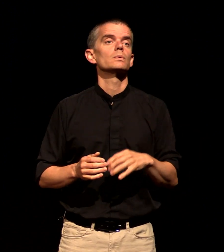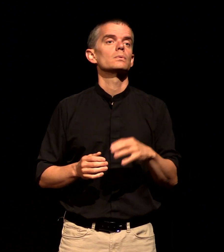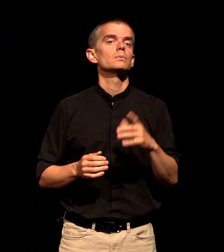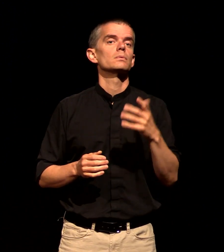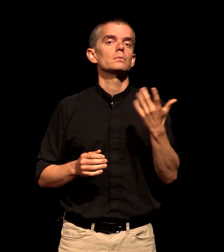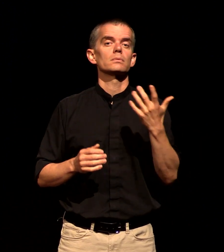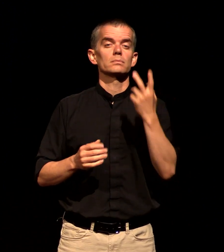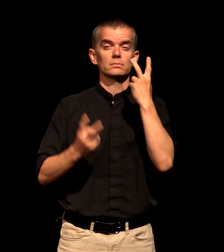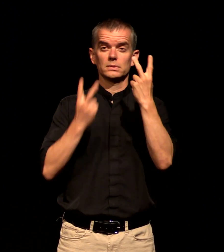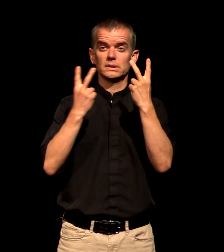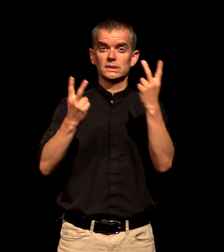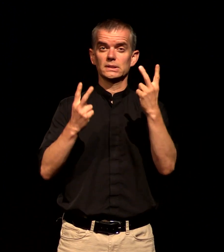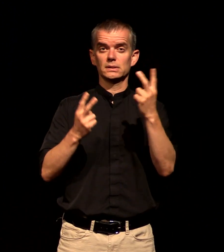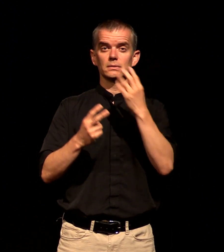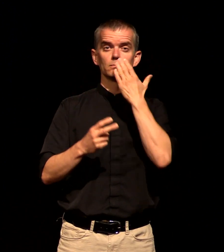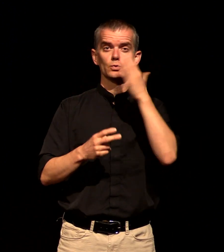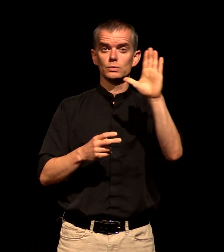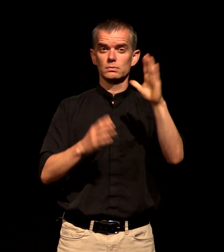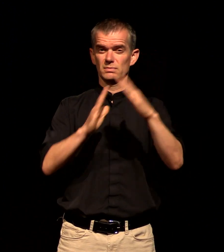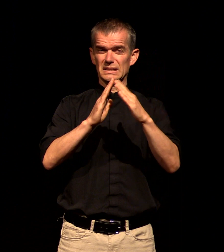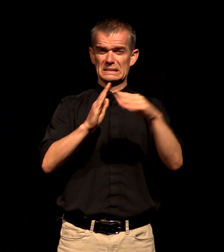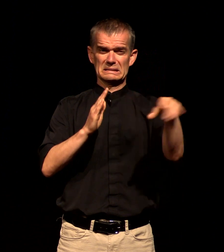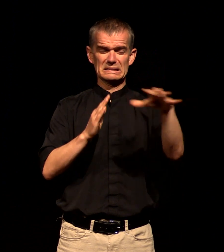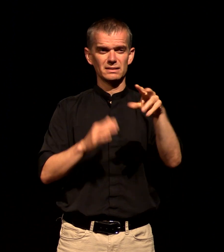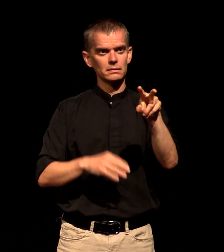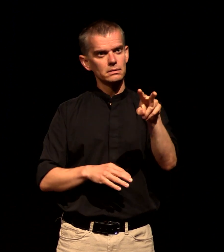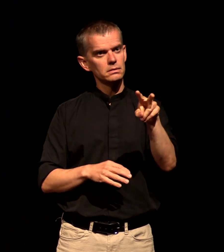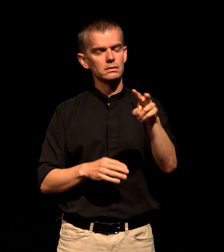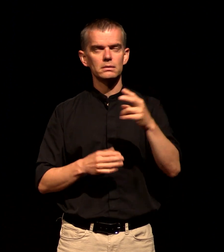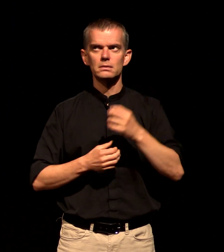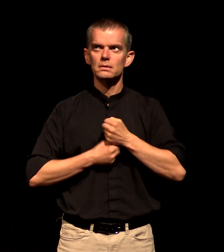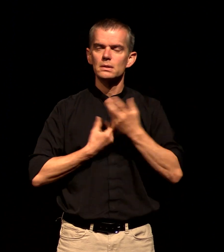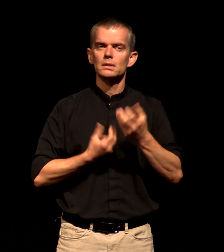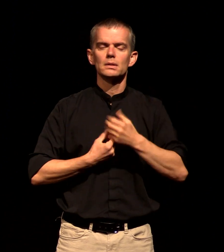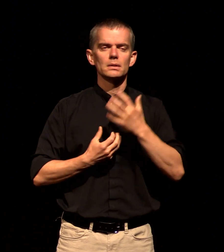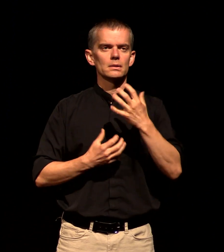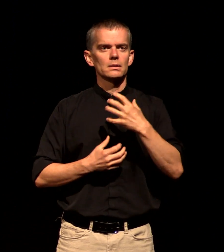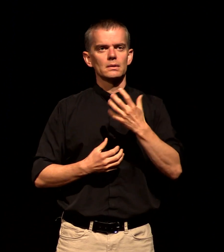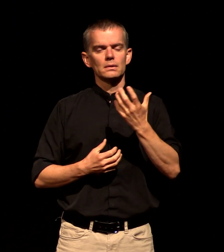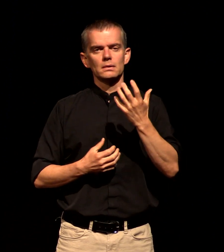affairs in Jerusalem. We hear Jesus weep over the death of his